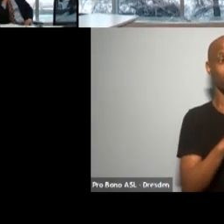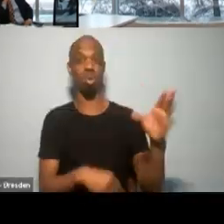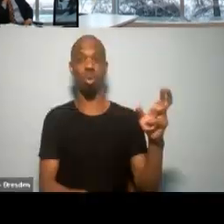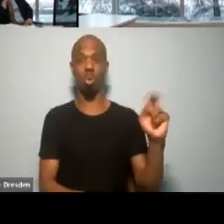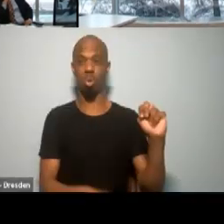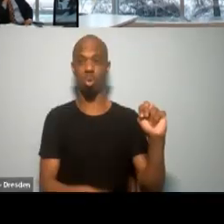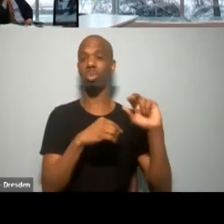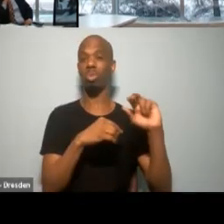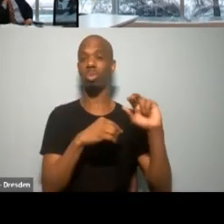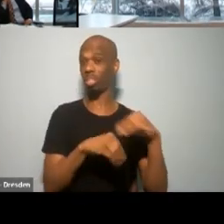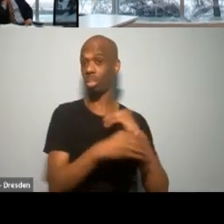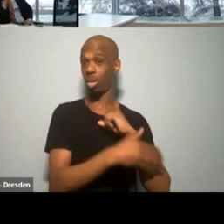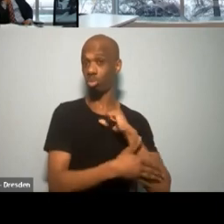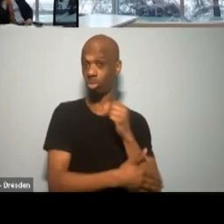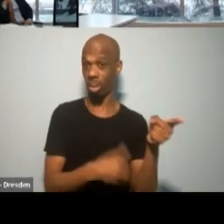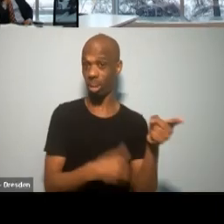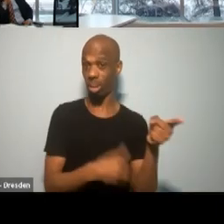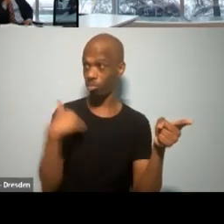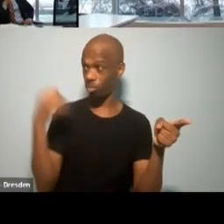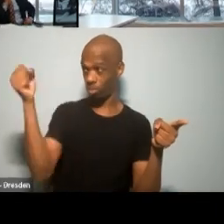I see that, Professor Ogunnubi?